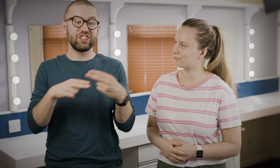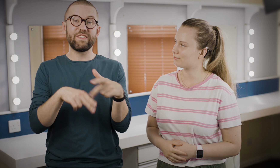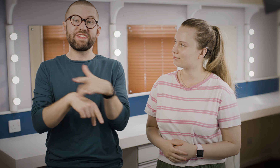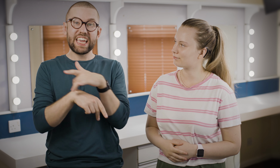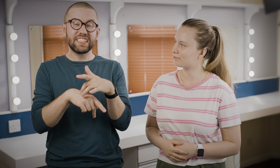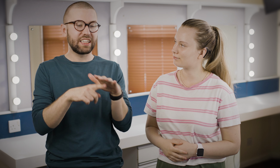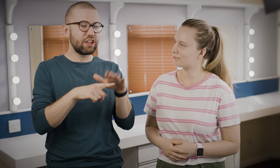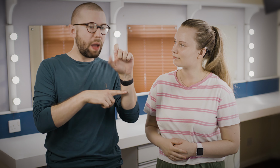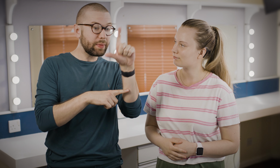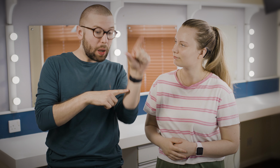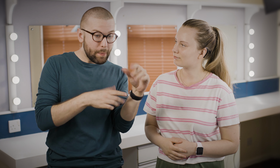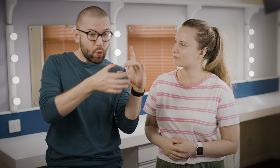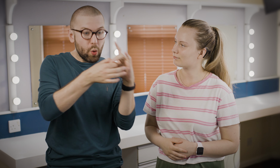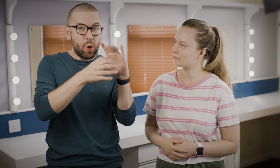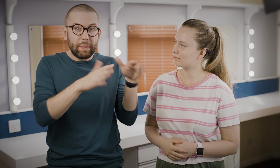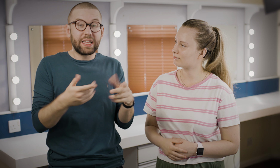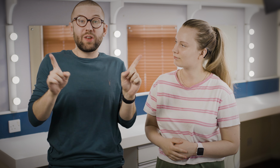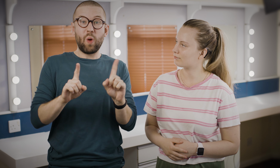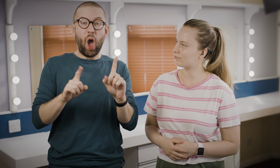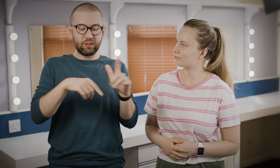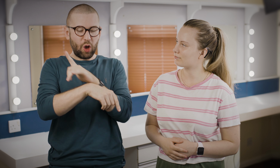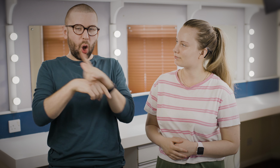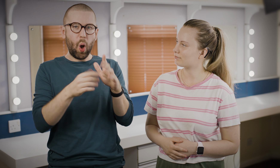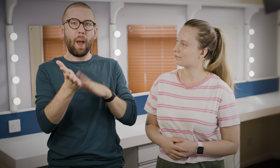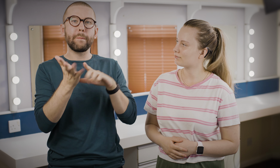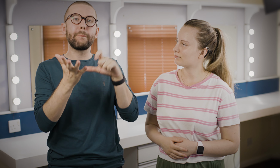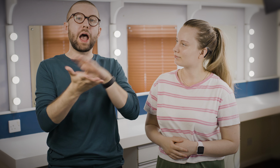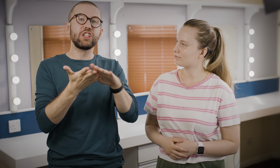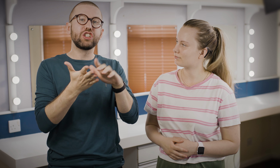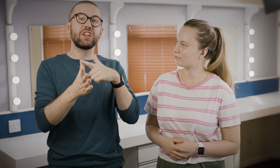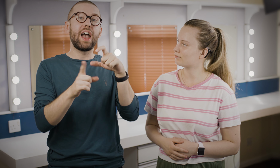Sheffield Theatres and Ramps On The Moon are pleased to introduce: